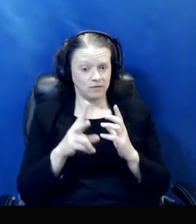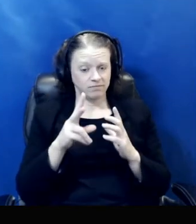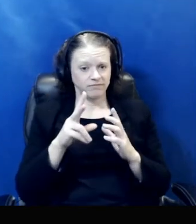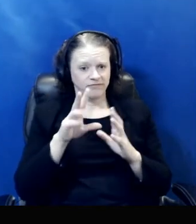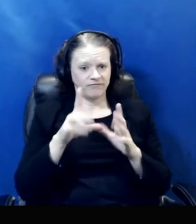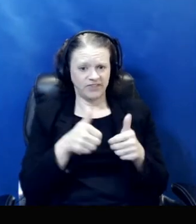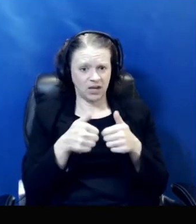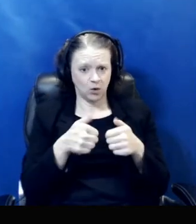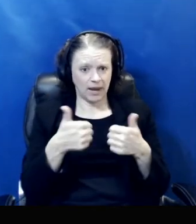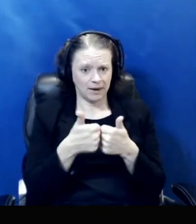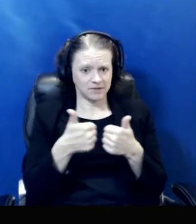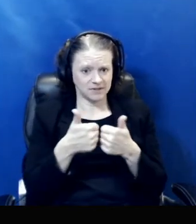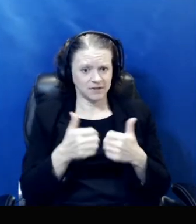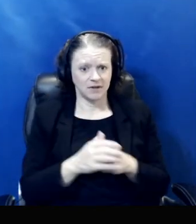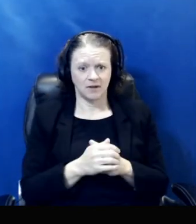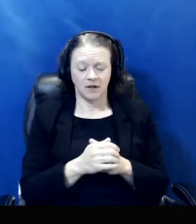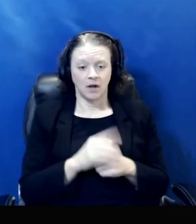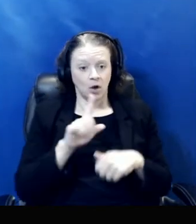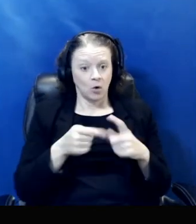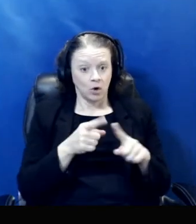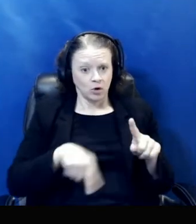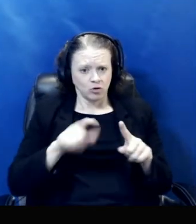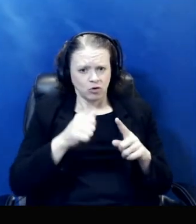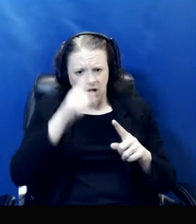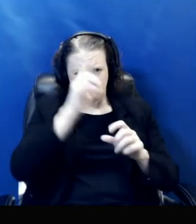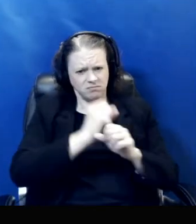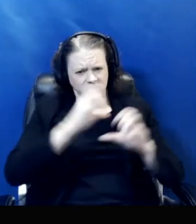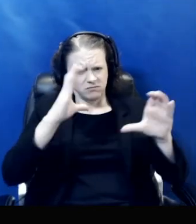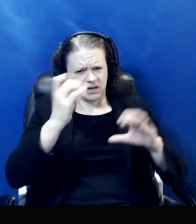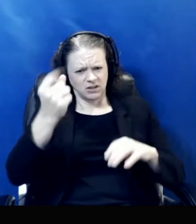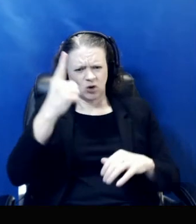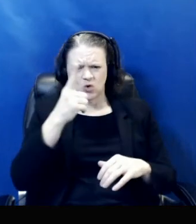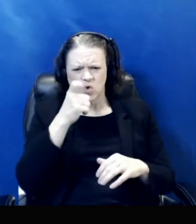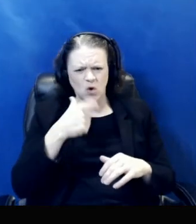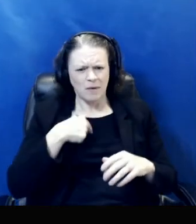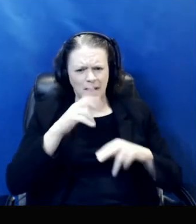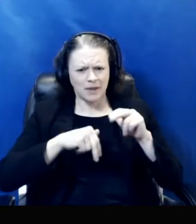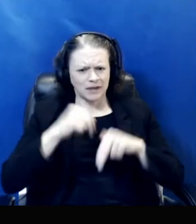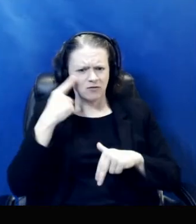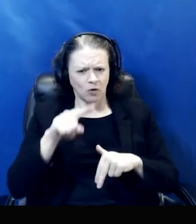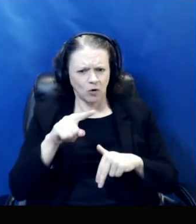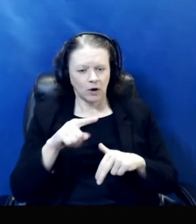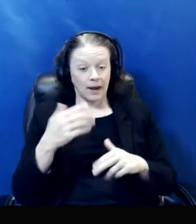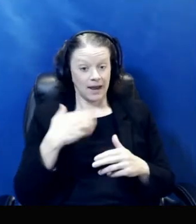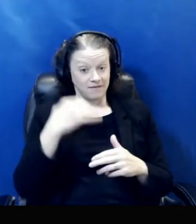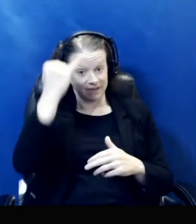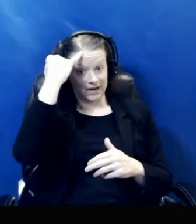who you're building for, having that idea can really make a difference. One of the things that we want to do